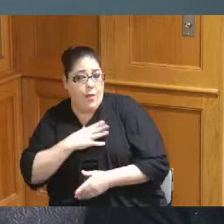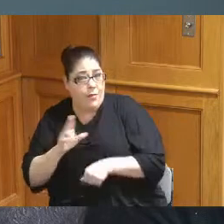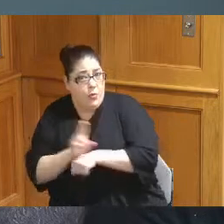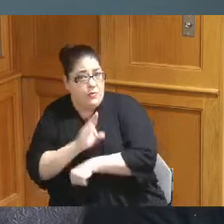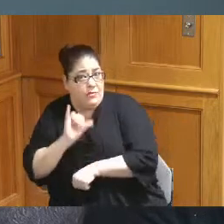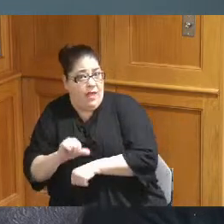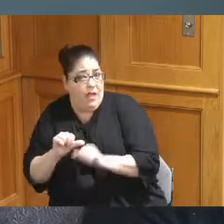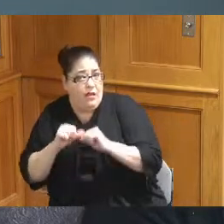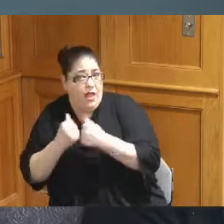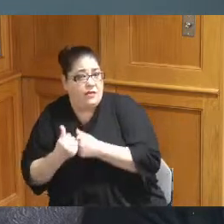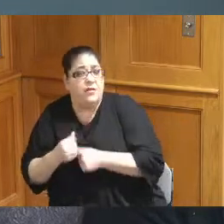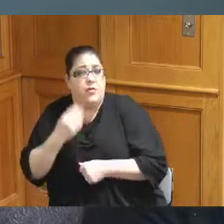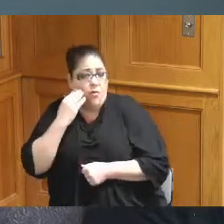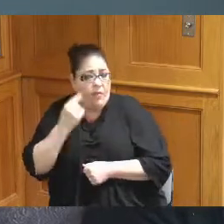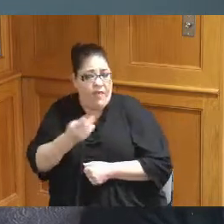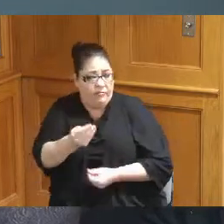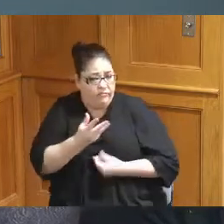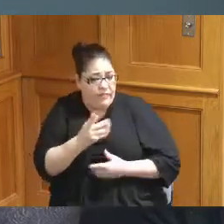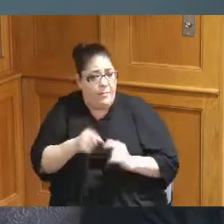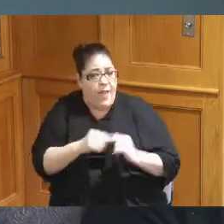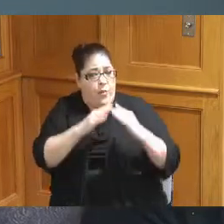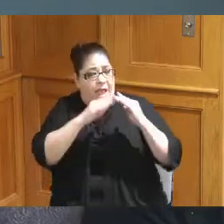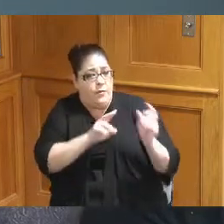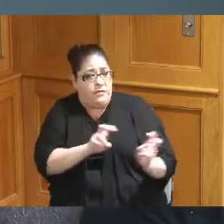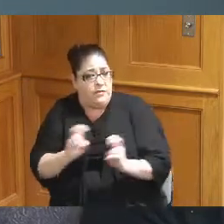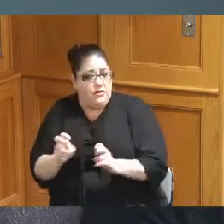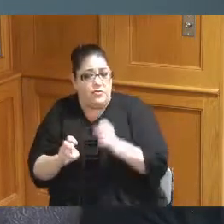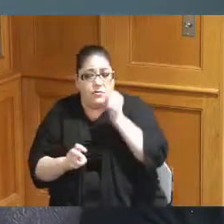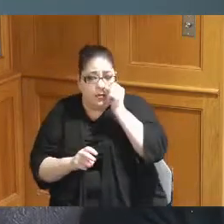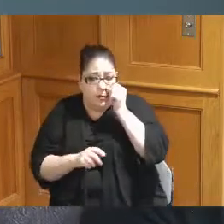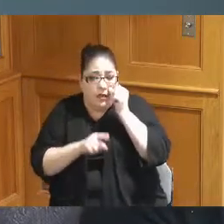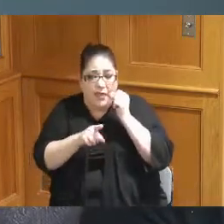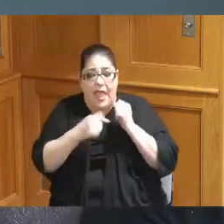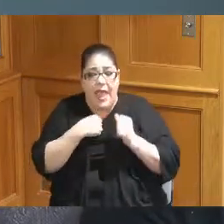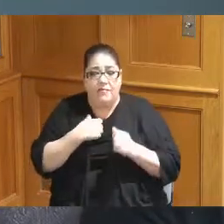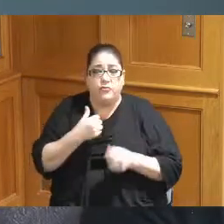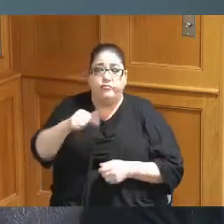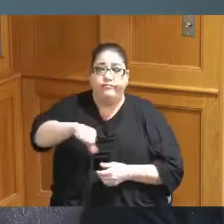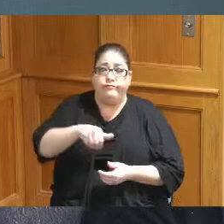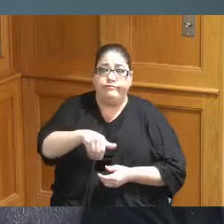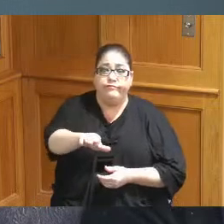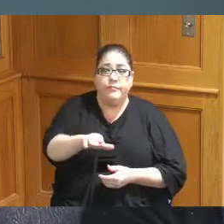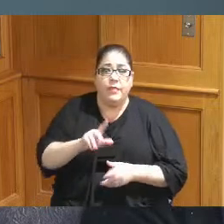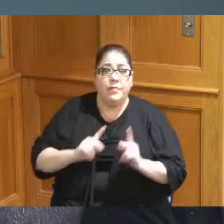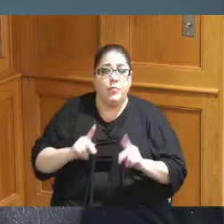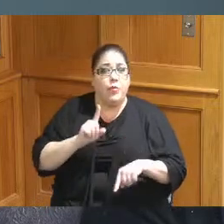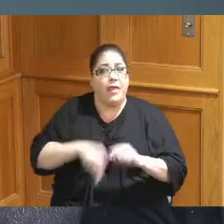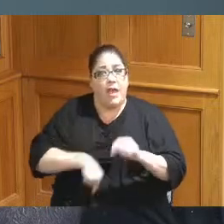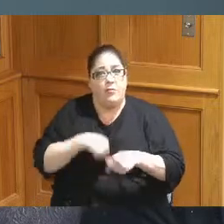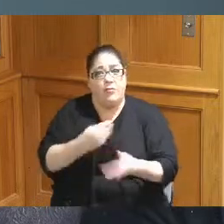they've talked to me about housing issues and how they have to turn people away and the ability for